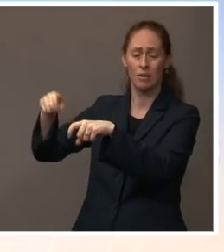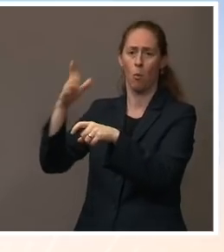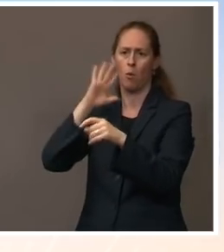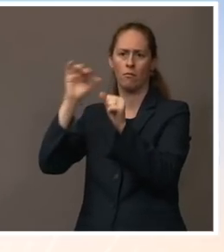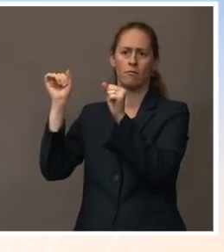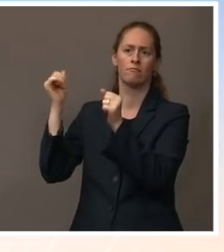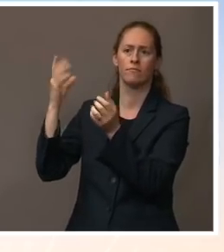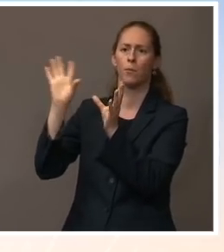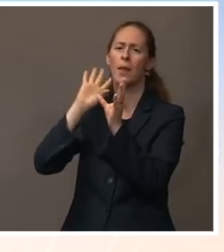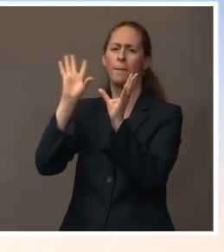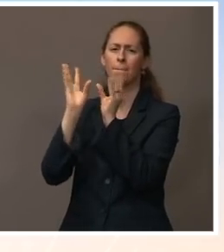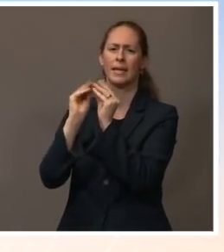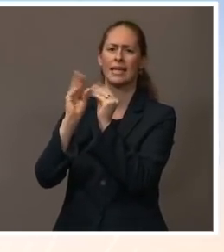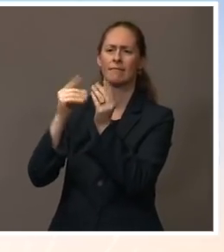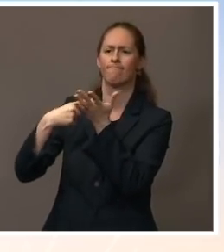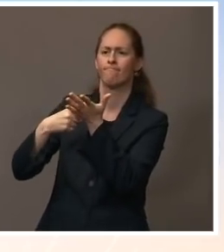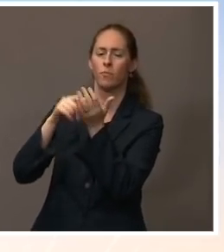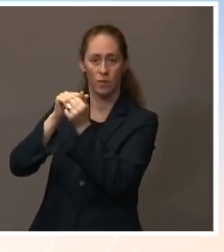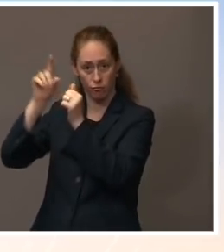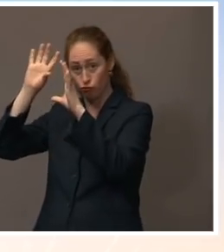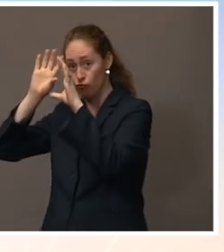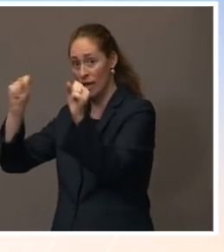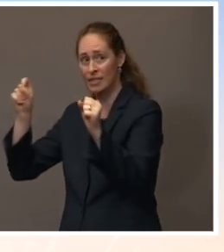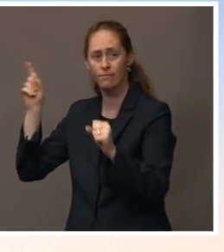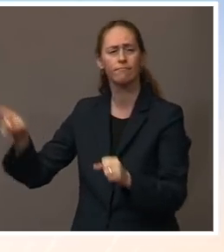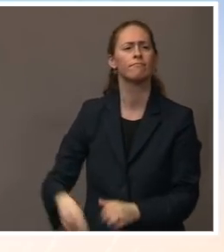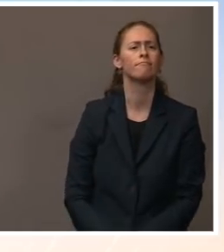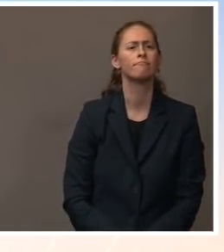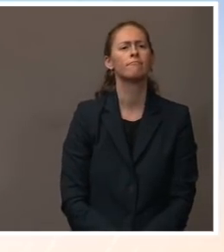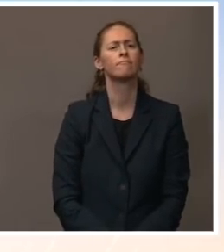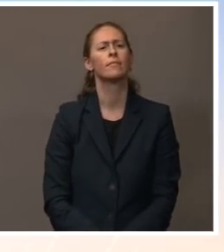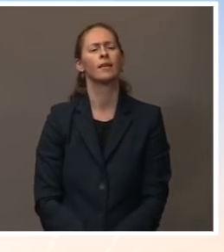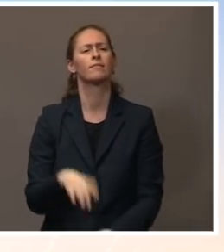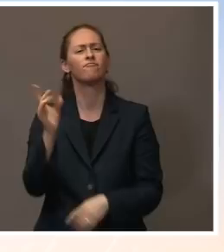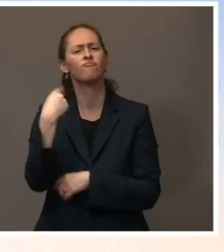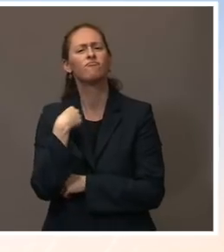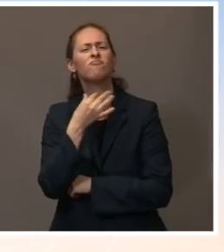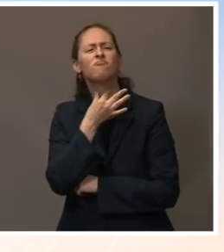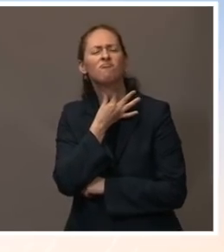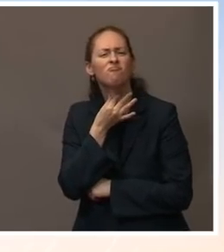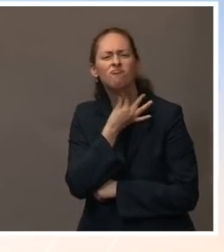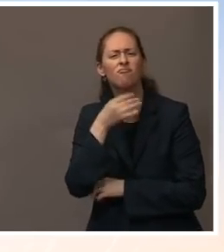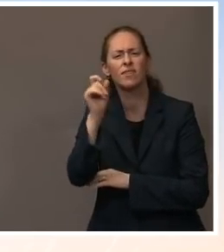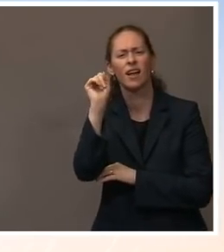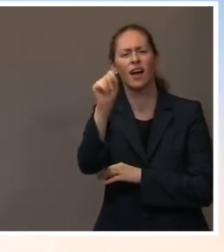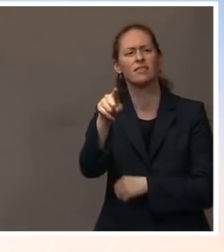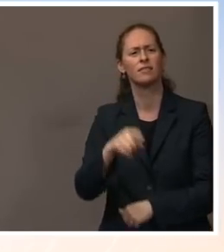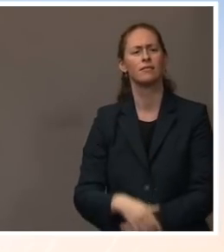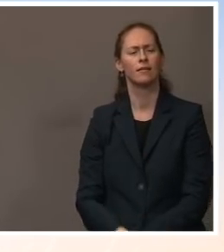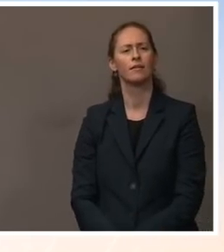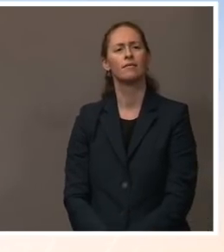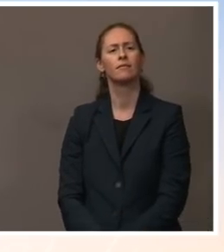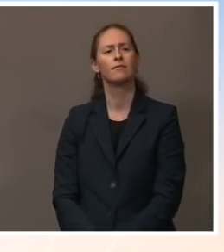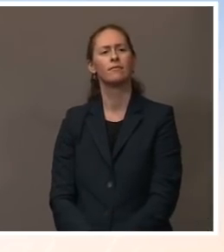The Press: Thanks, Jen. Two subject areas. First, with regard to voting rights, President Biden described his 2020 campaign